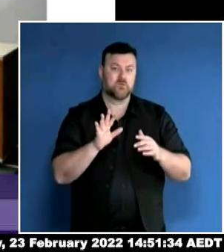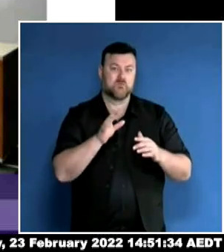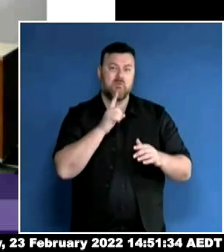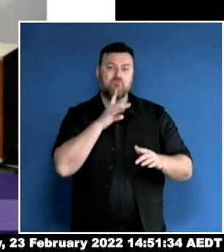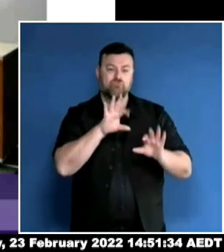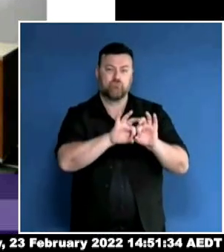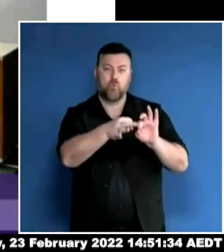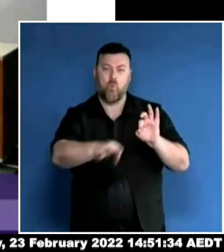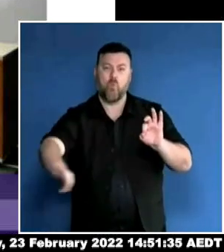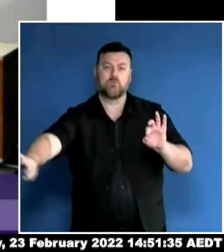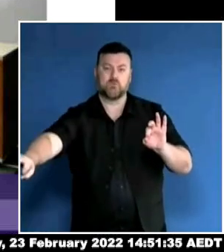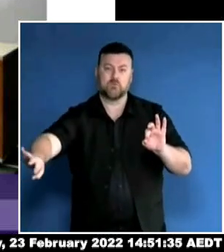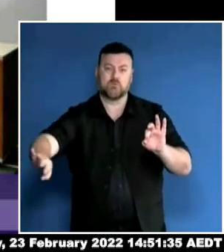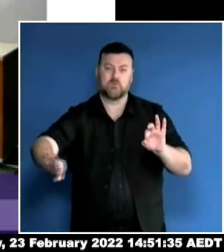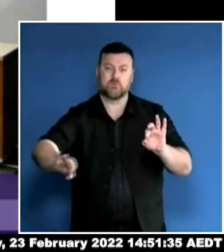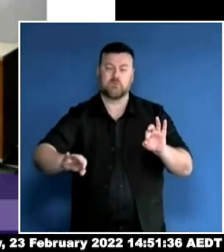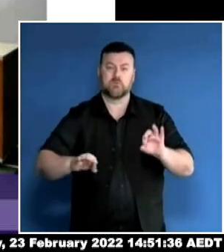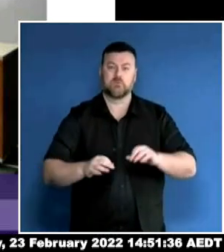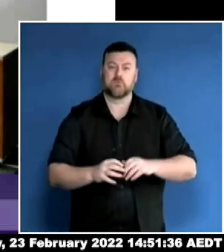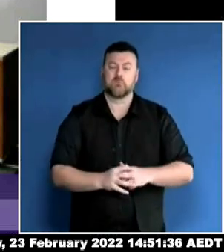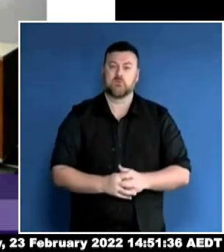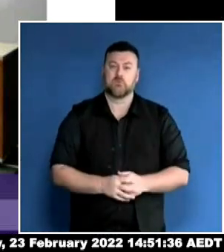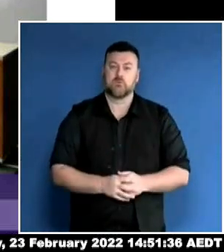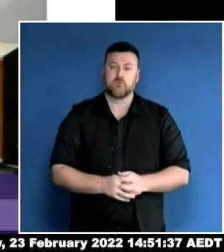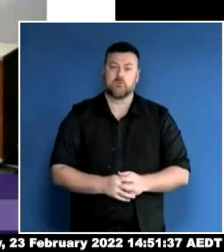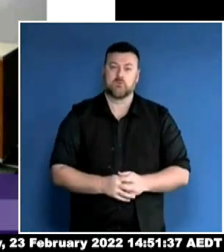Okay. There is one more photograph, if we turn to that.